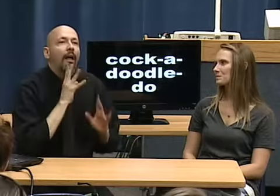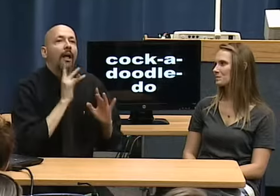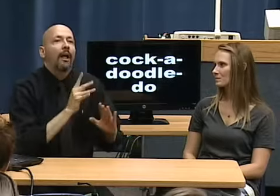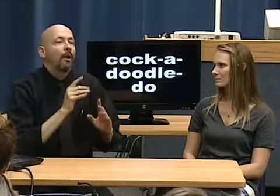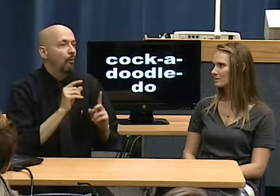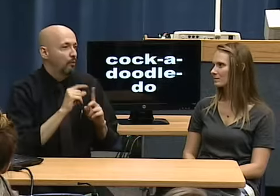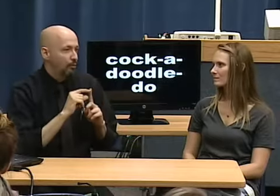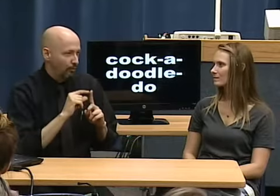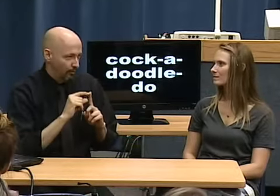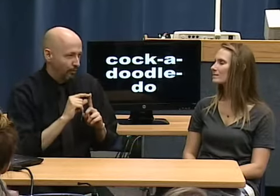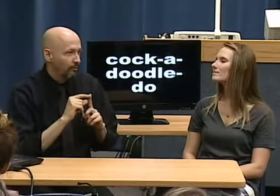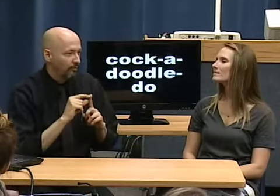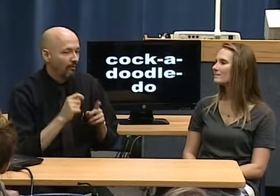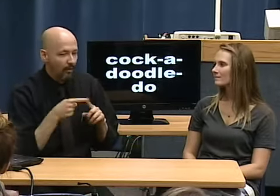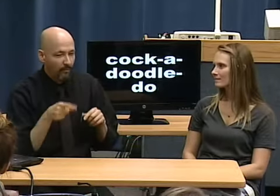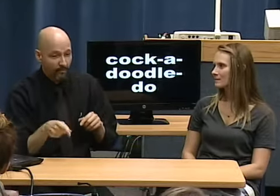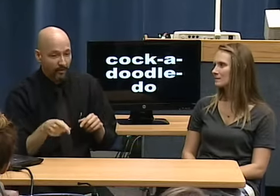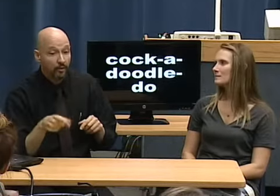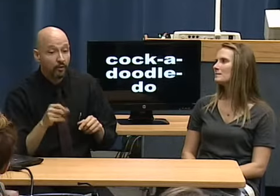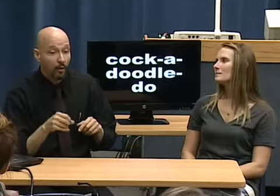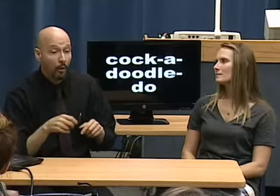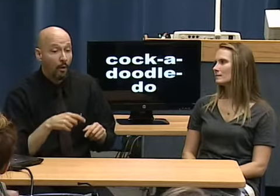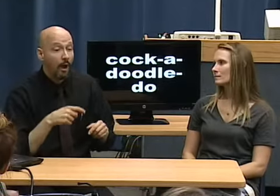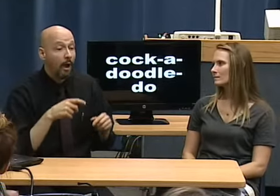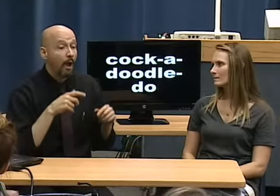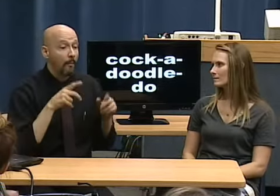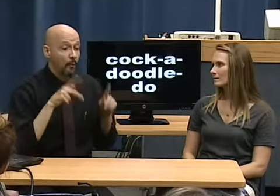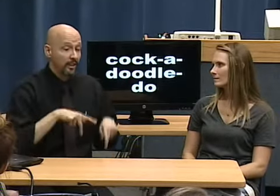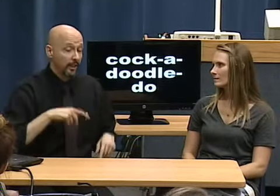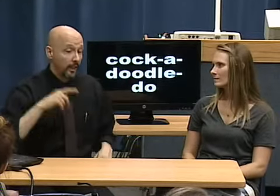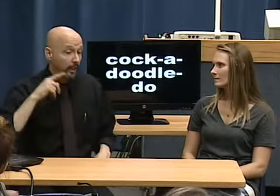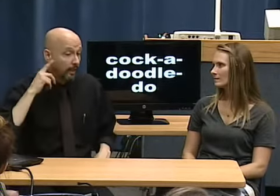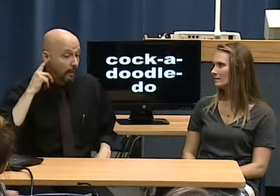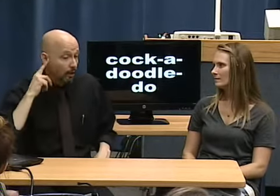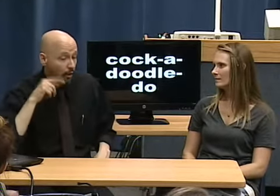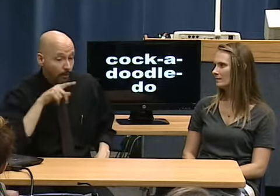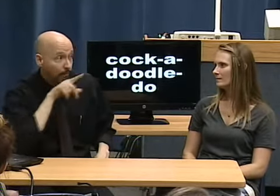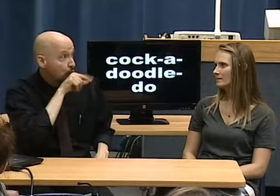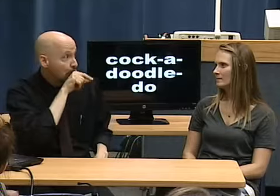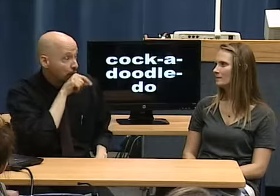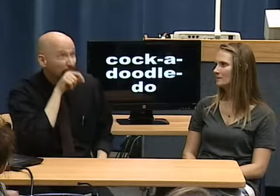It's a spoken word. If a person hears the crowing,